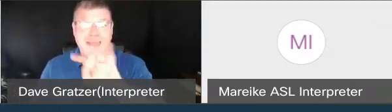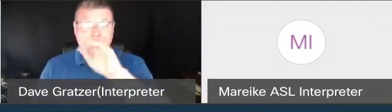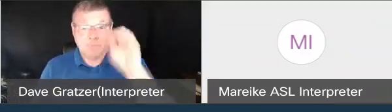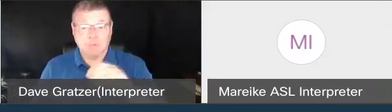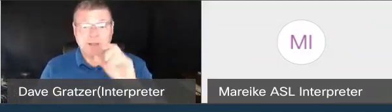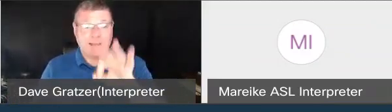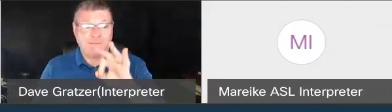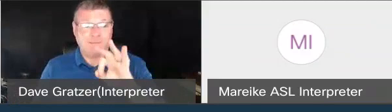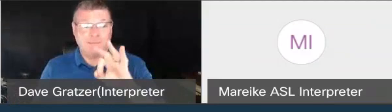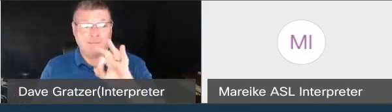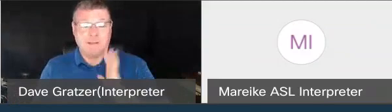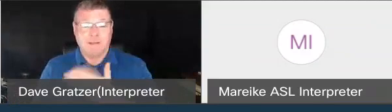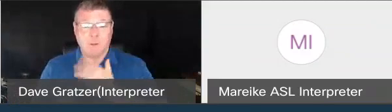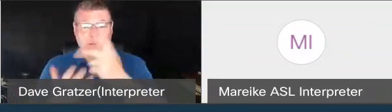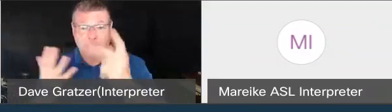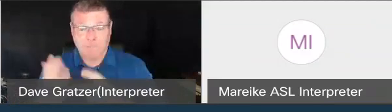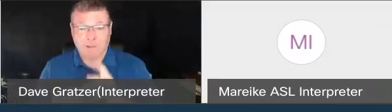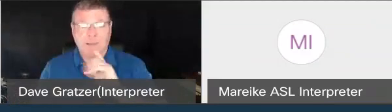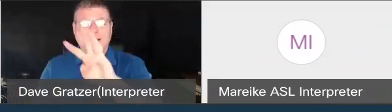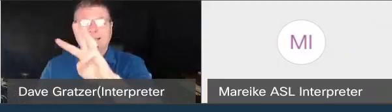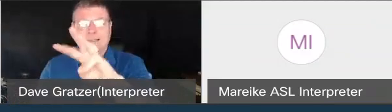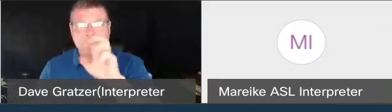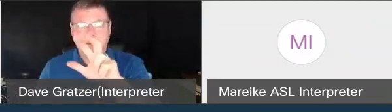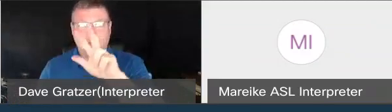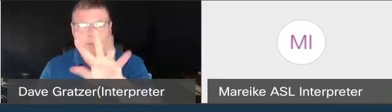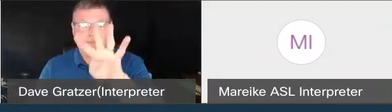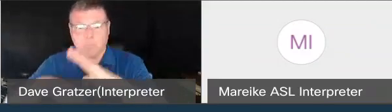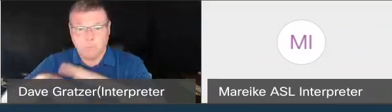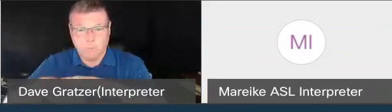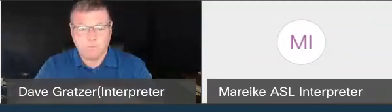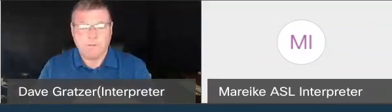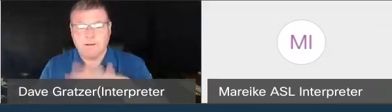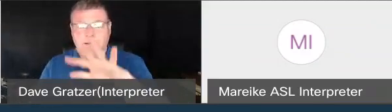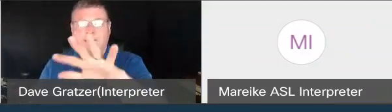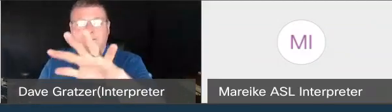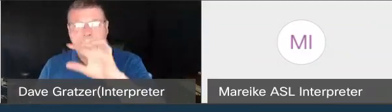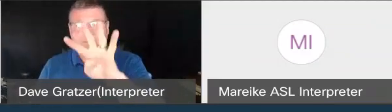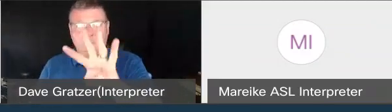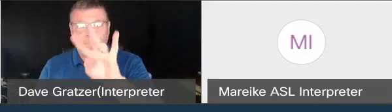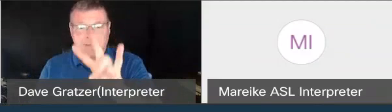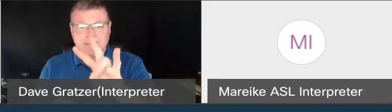in 2020, they were issued a total of 634 warnings, 547 citations.